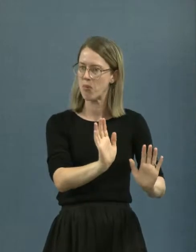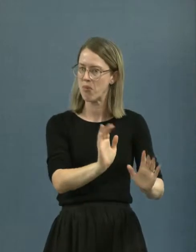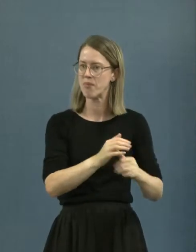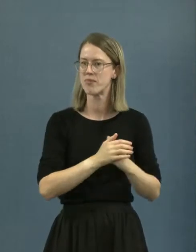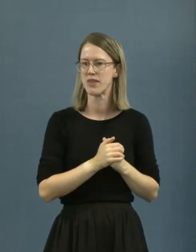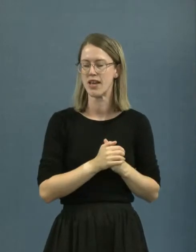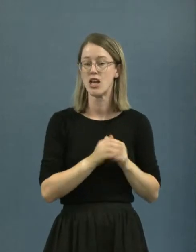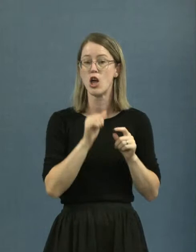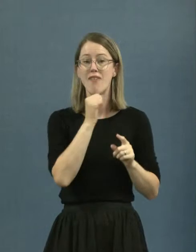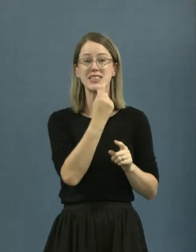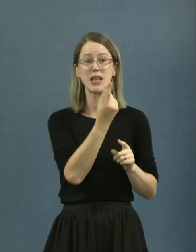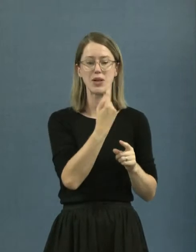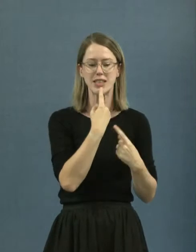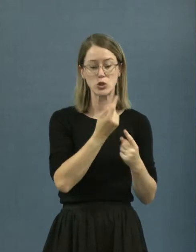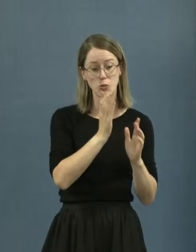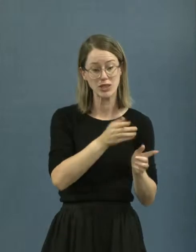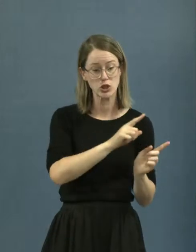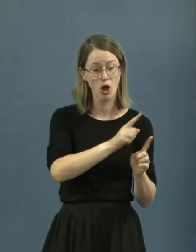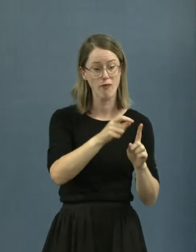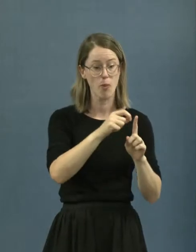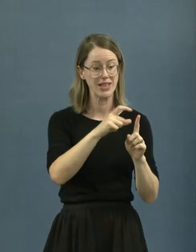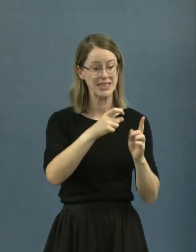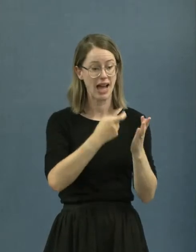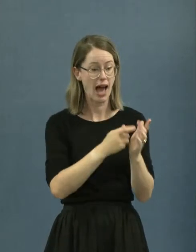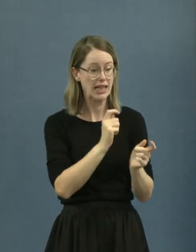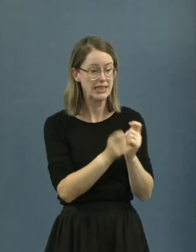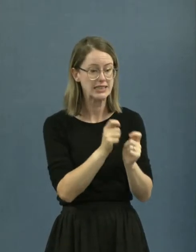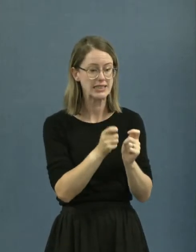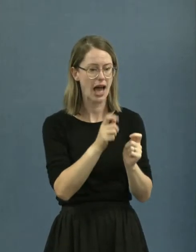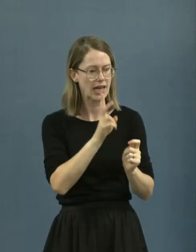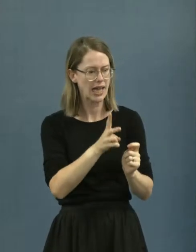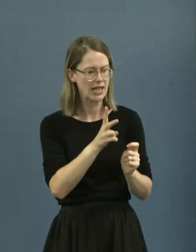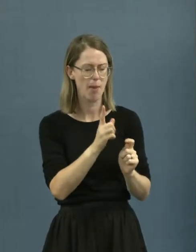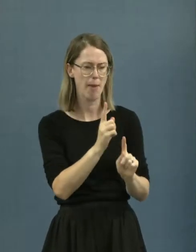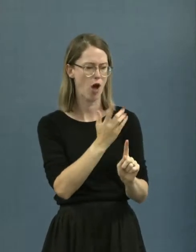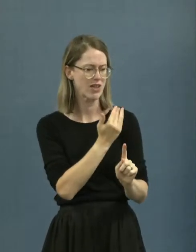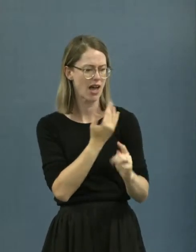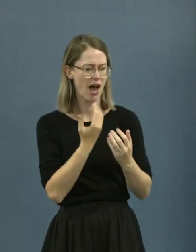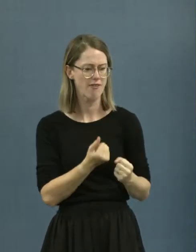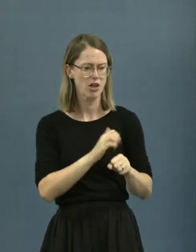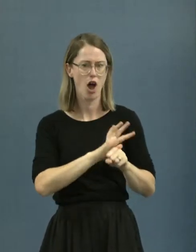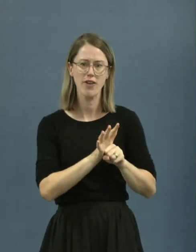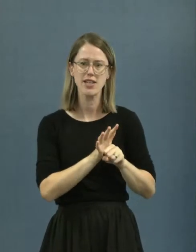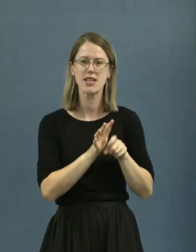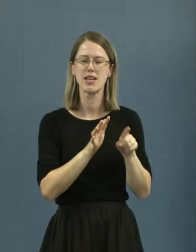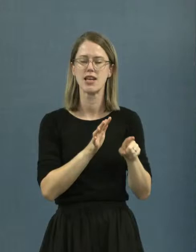when you have been a case, and further town the track, you